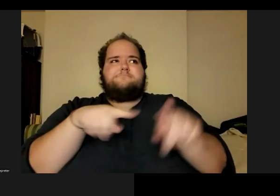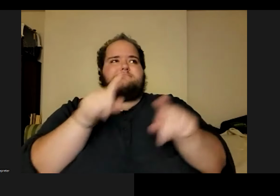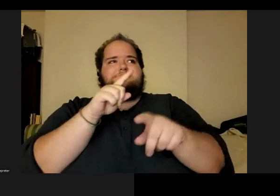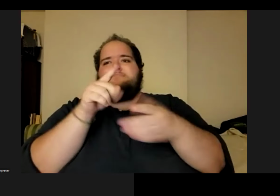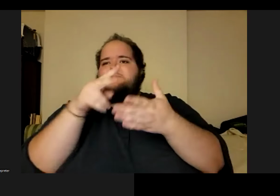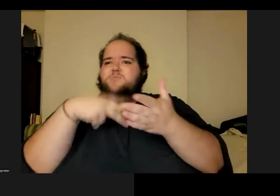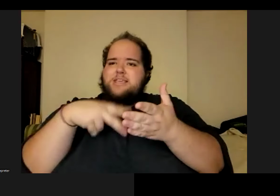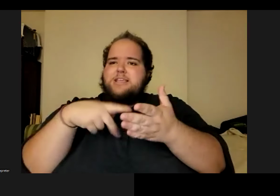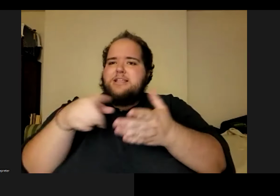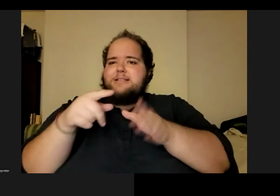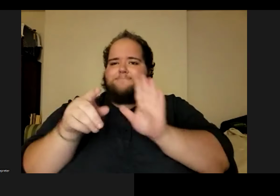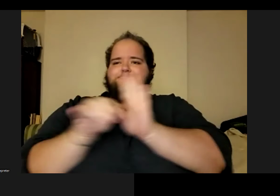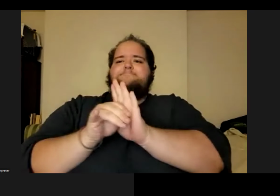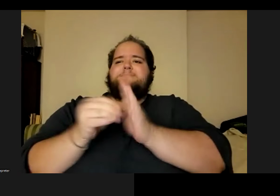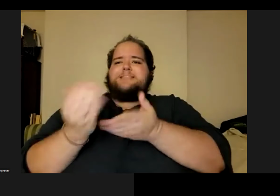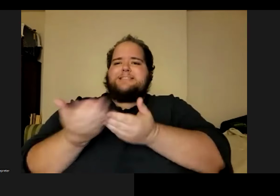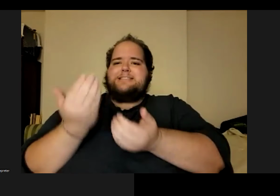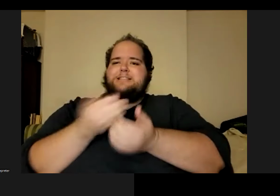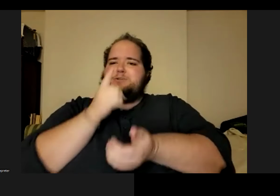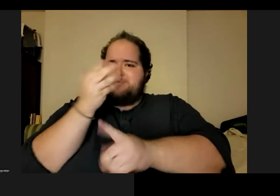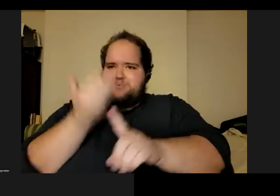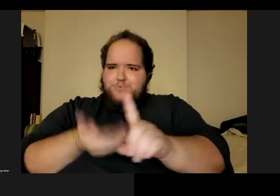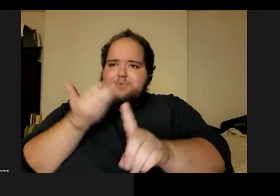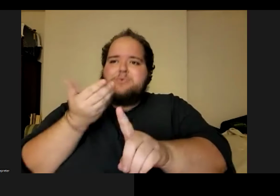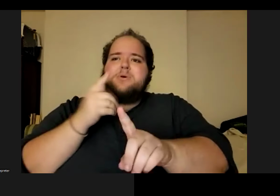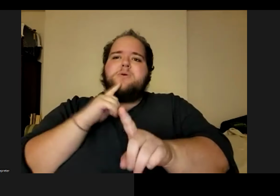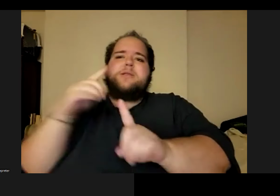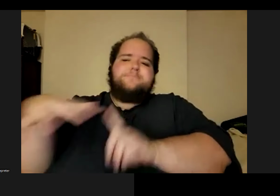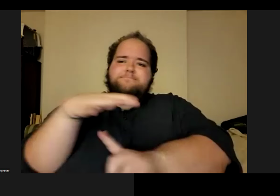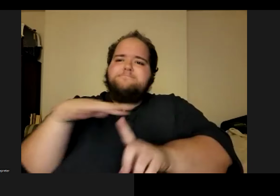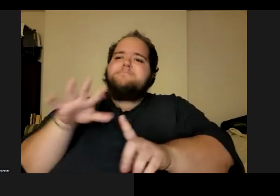identify you a little bit better. It helps contextualize your CV a little bit more because